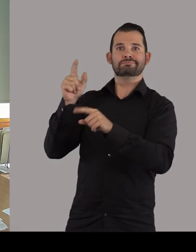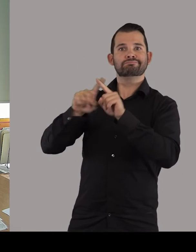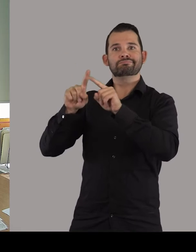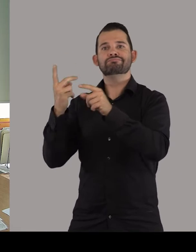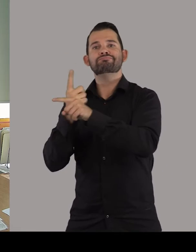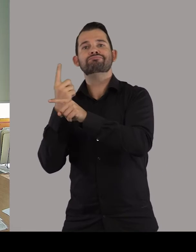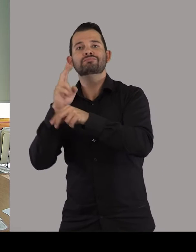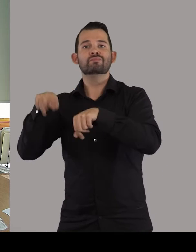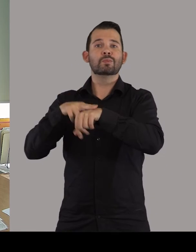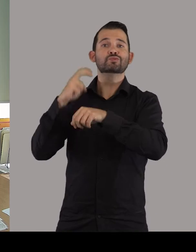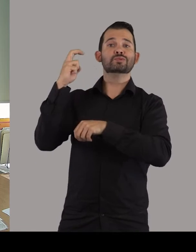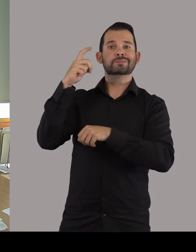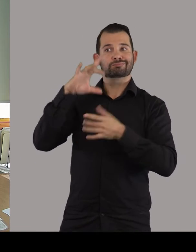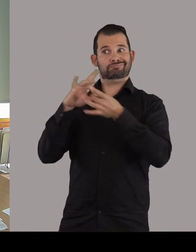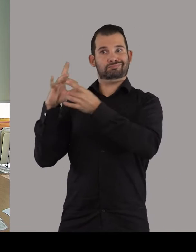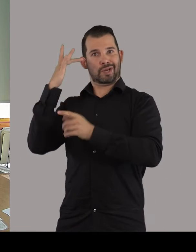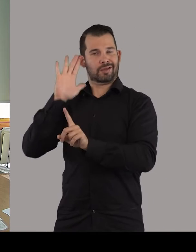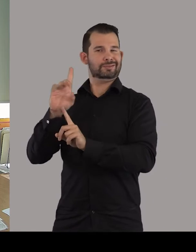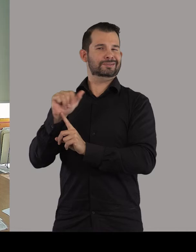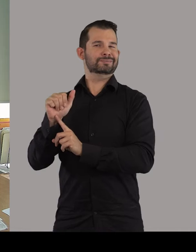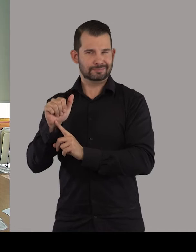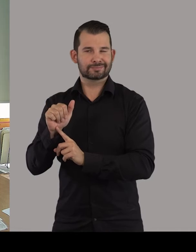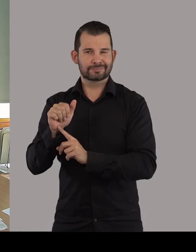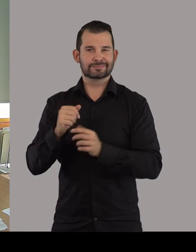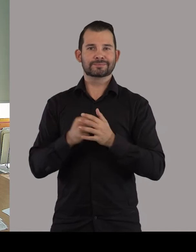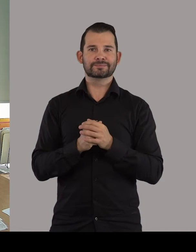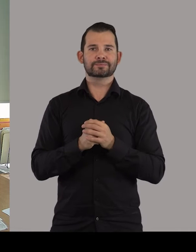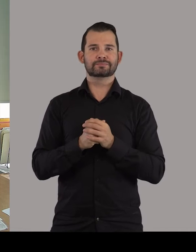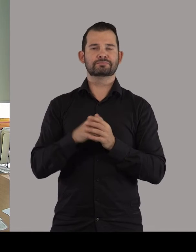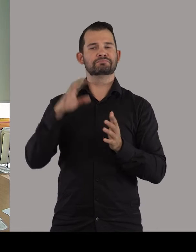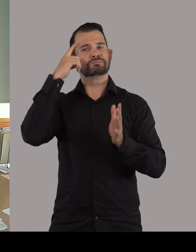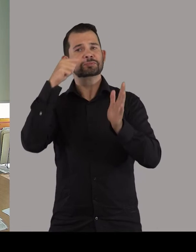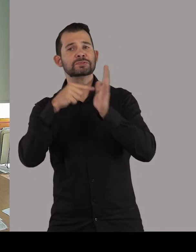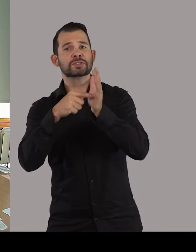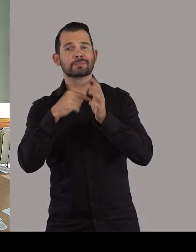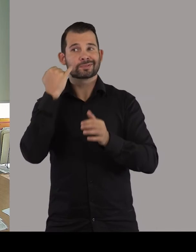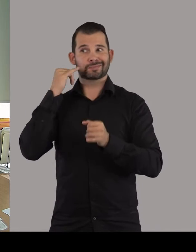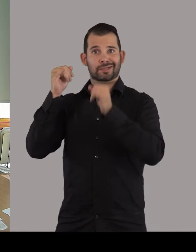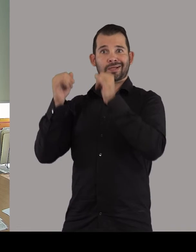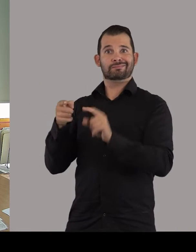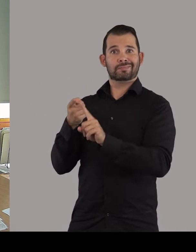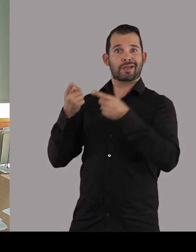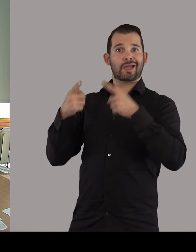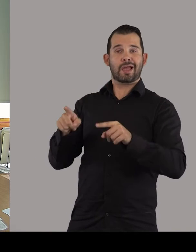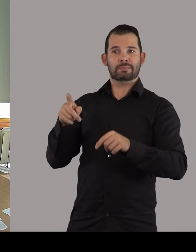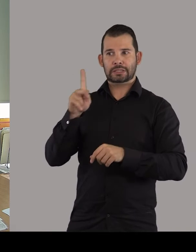conventional transportation as a result of their disability. For example, if an individual had